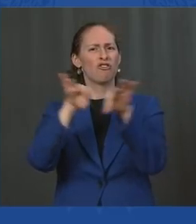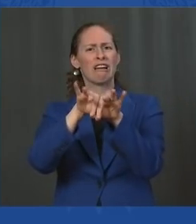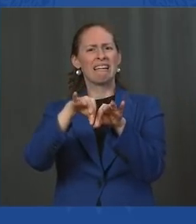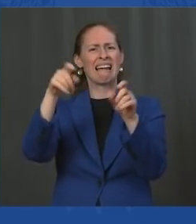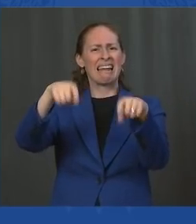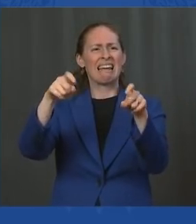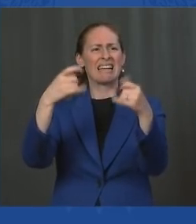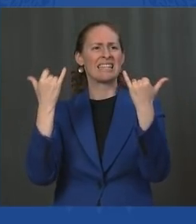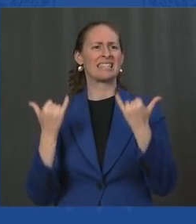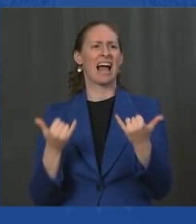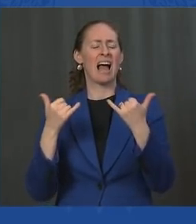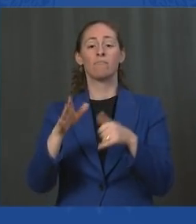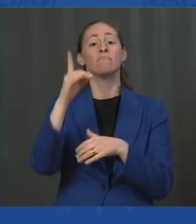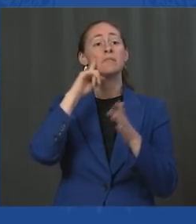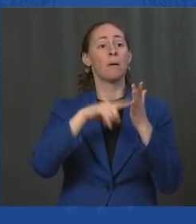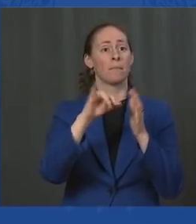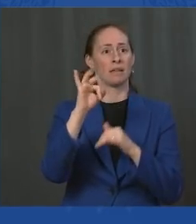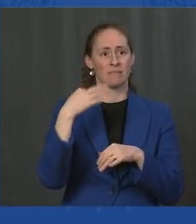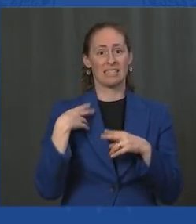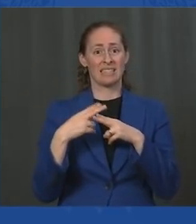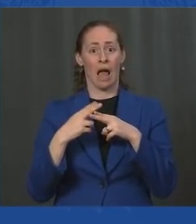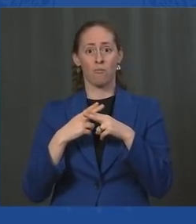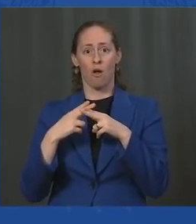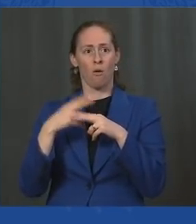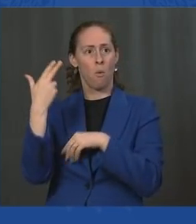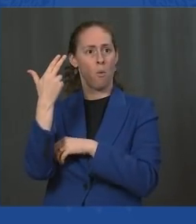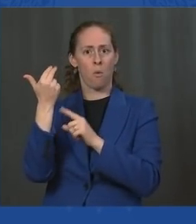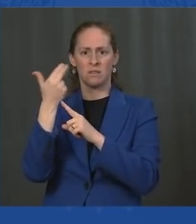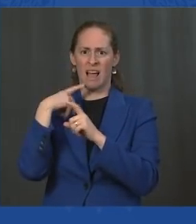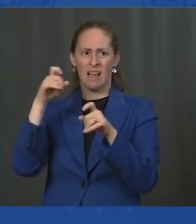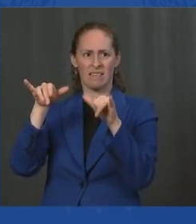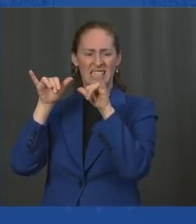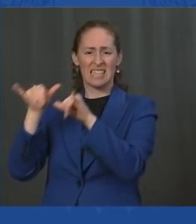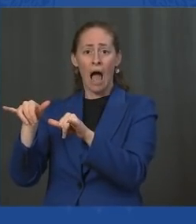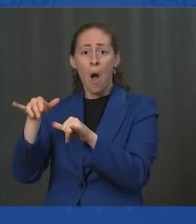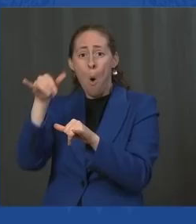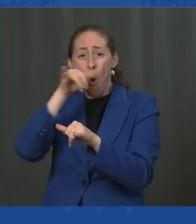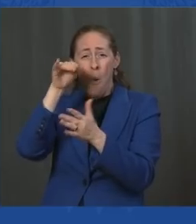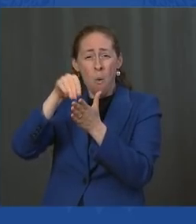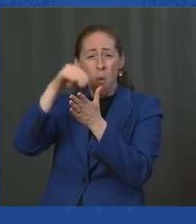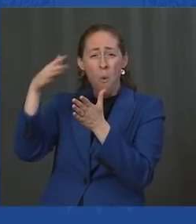because you couldn't stay in your home during the hurricane. The Department of Housing and Urban Affairs [Development] -– HUD –-